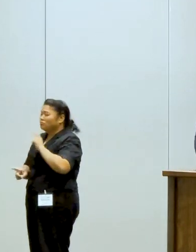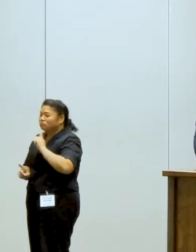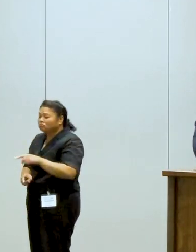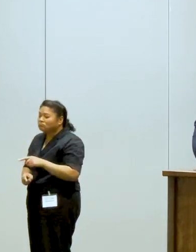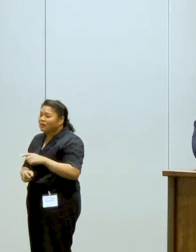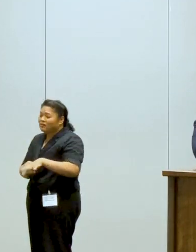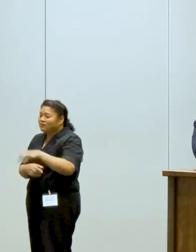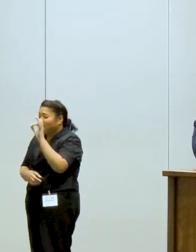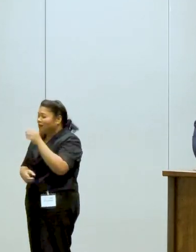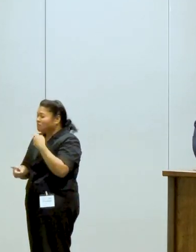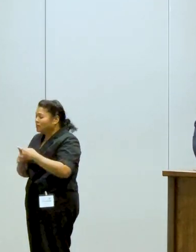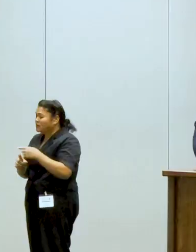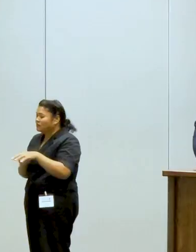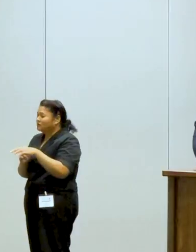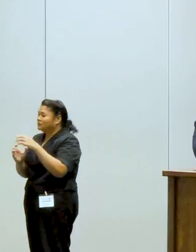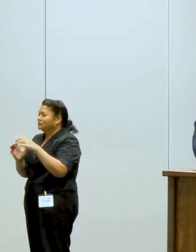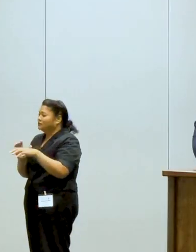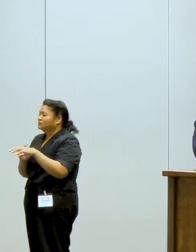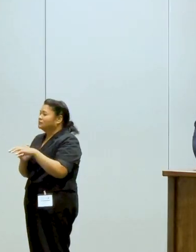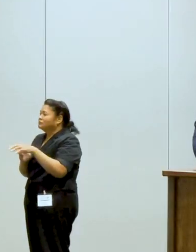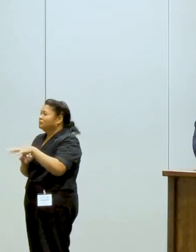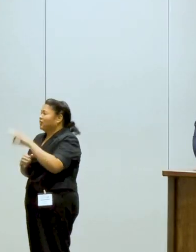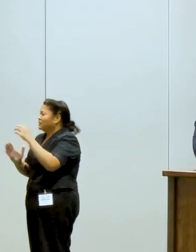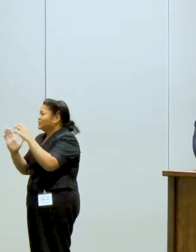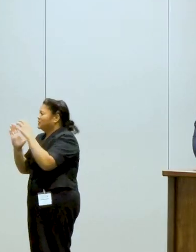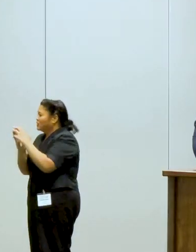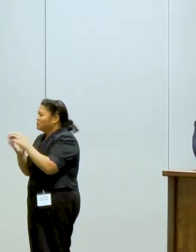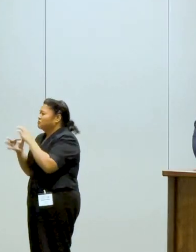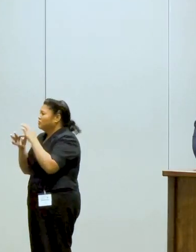the section that explains the causes of climate change or